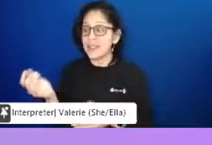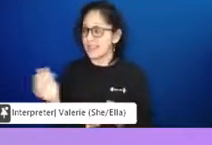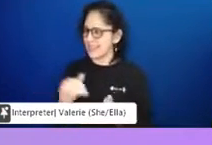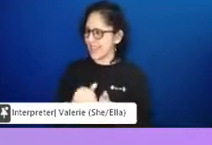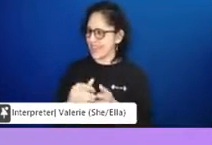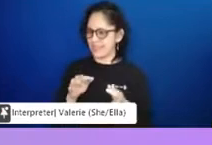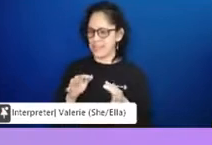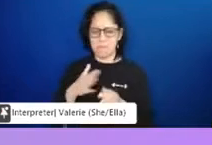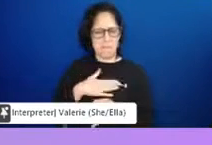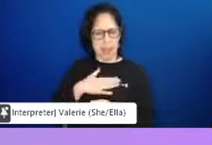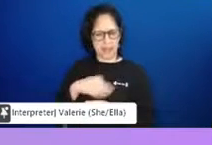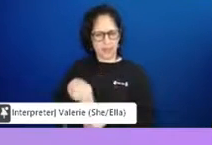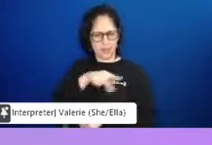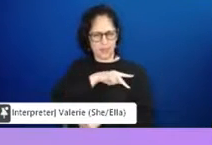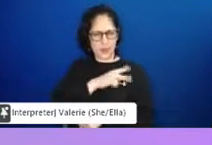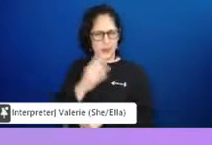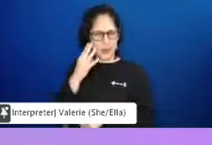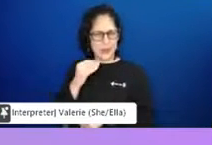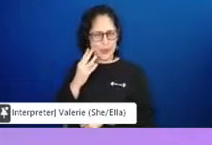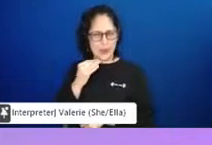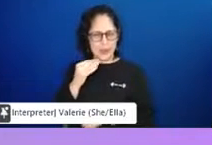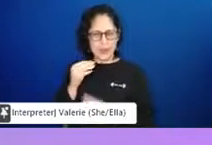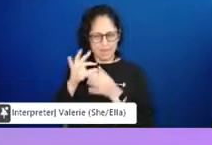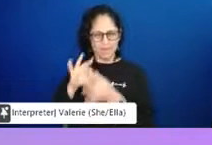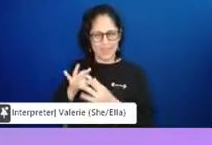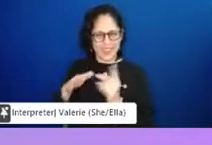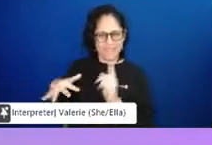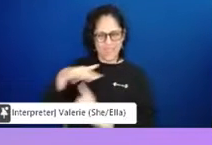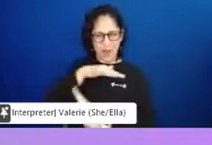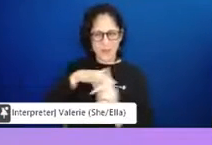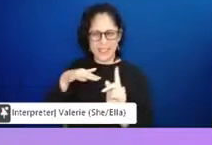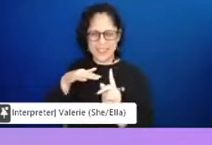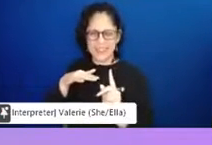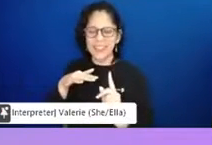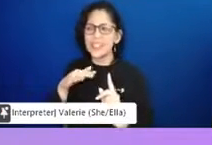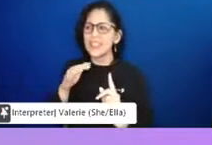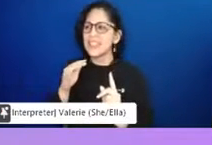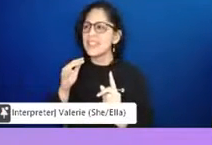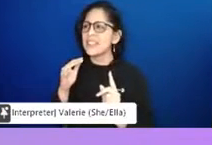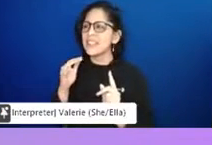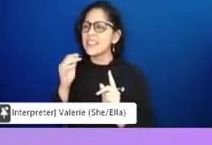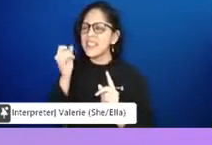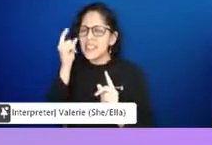speak to my personal experience here uh for my environment a lot of people who need maybe a